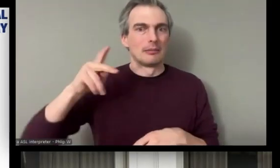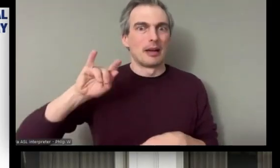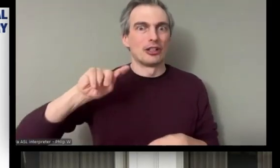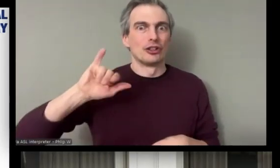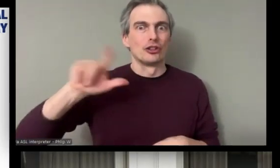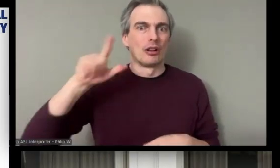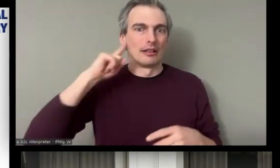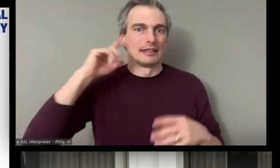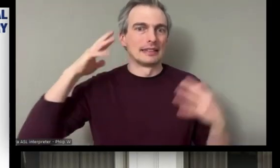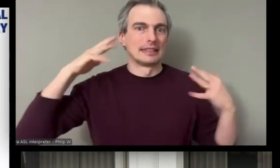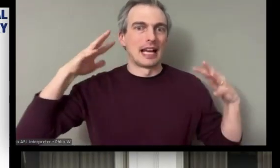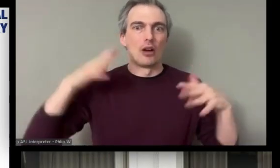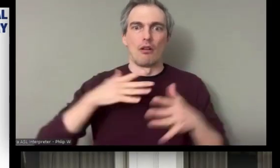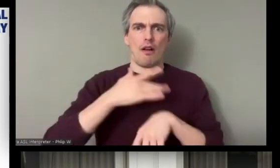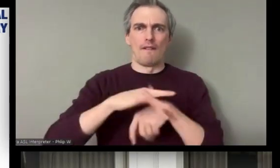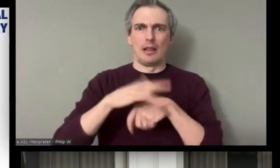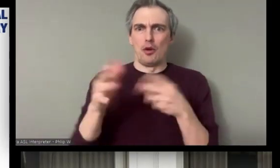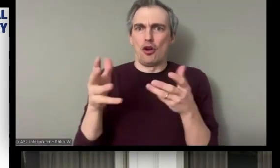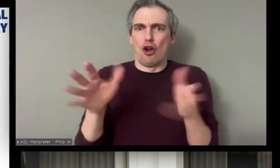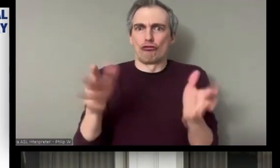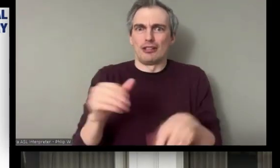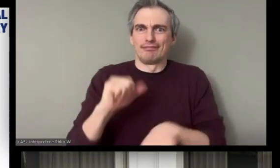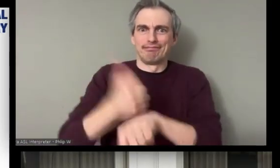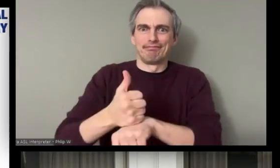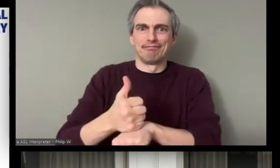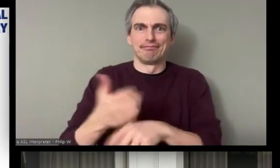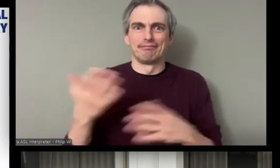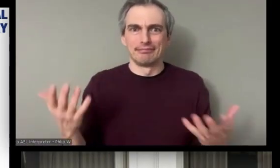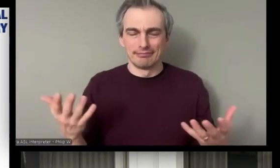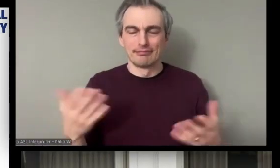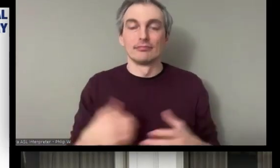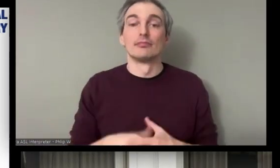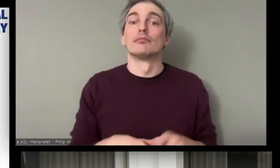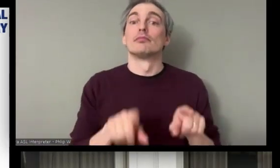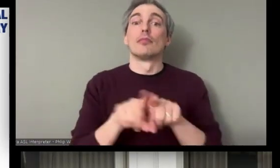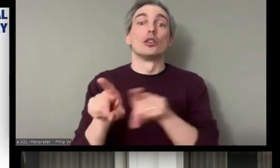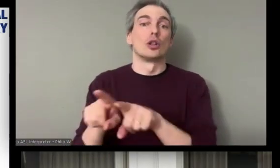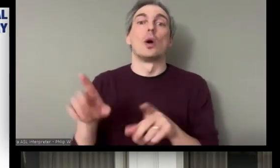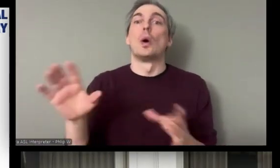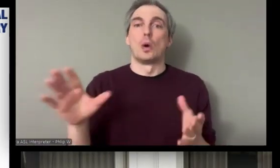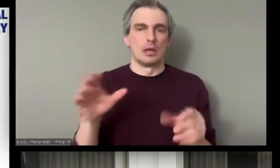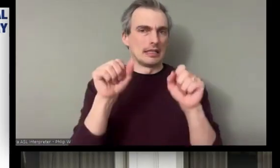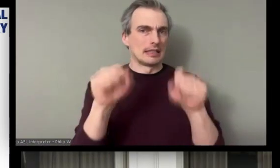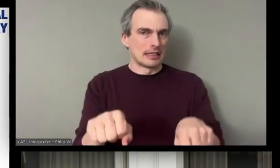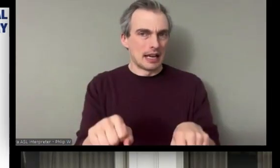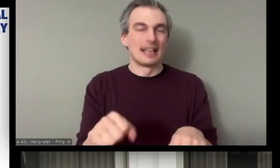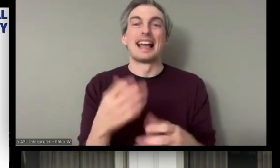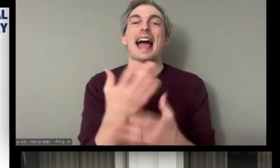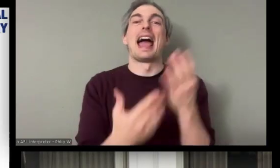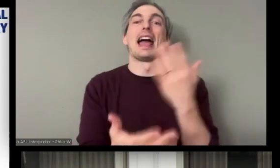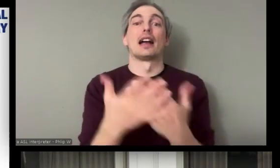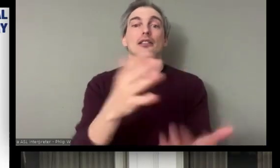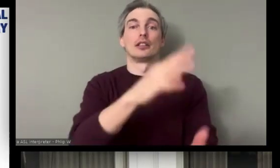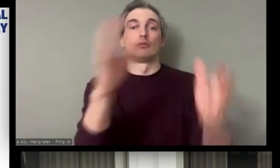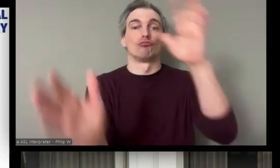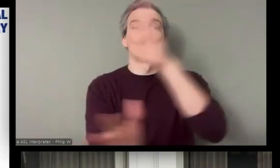And then also using the hands themselves without the physical controllers are also interesting areas.